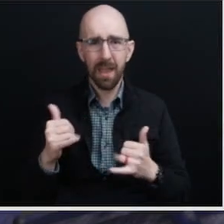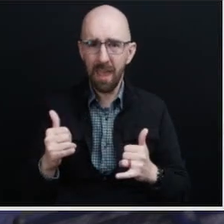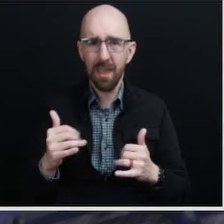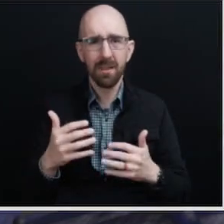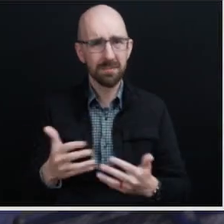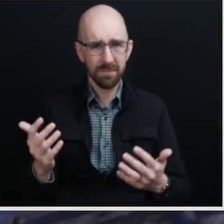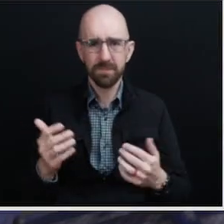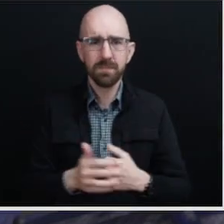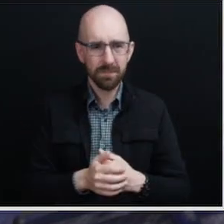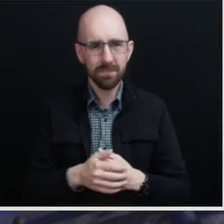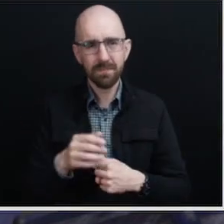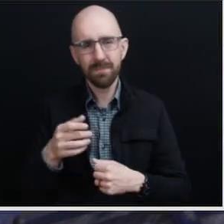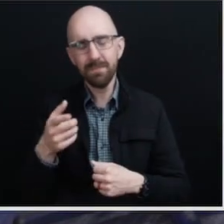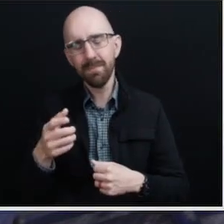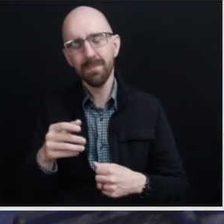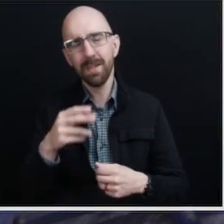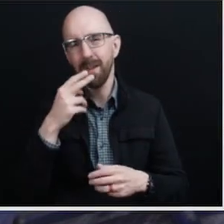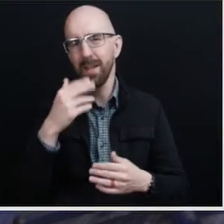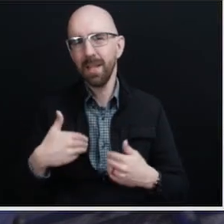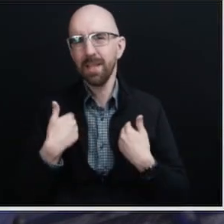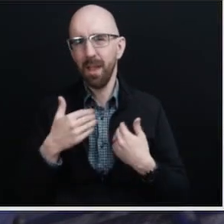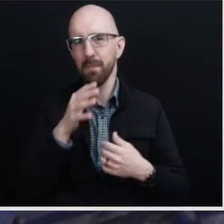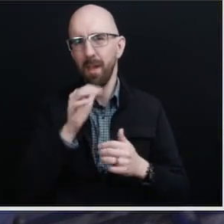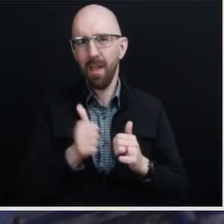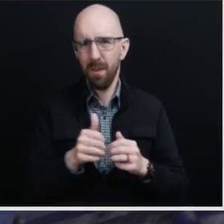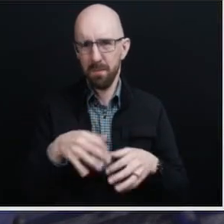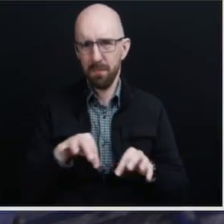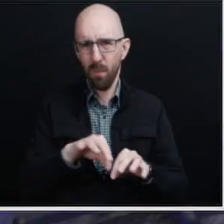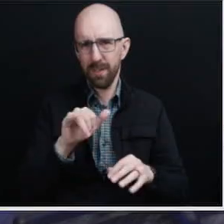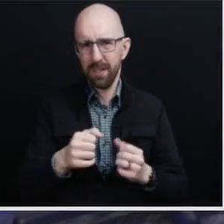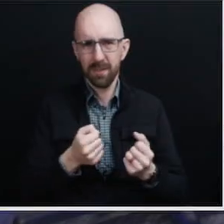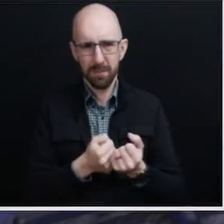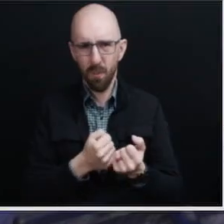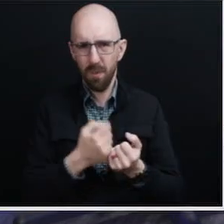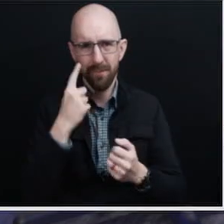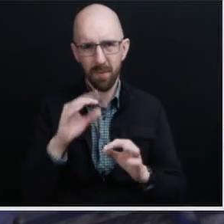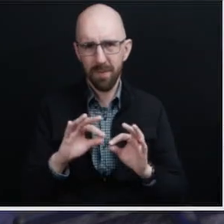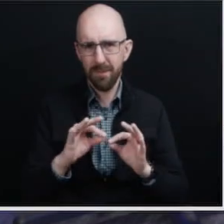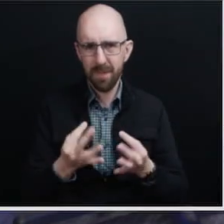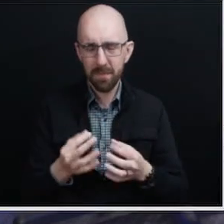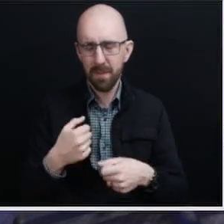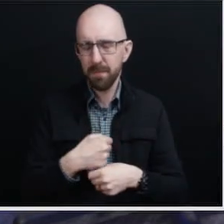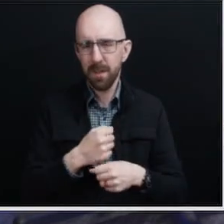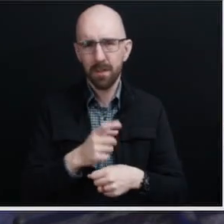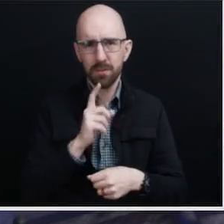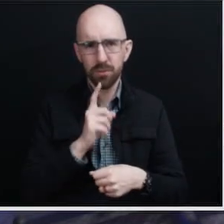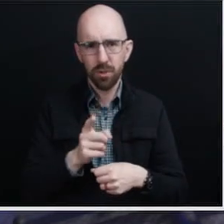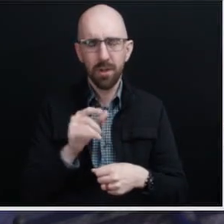a young mom. How important is it that support a family and making sure that that she's got that